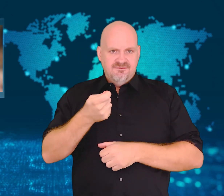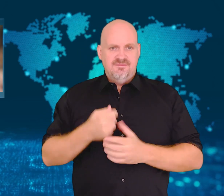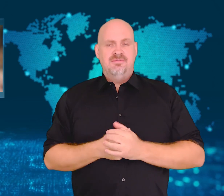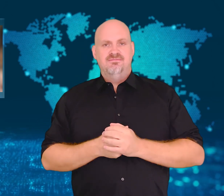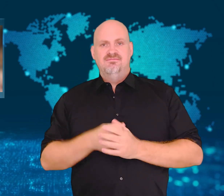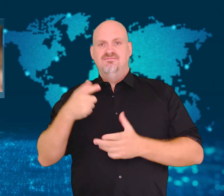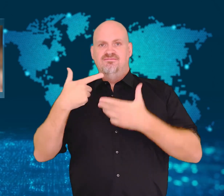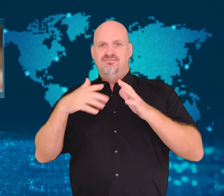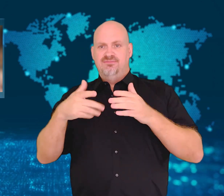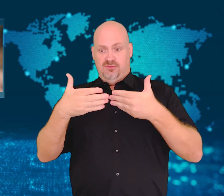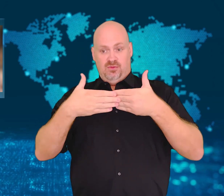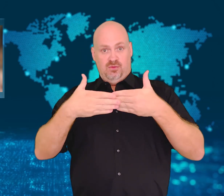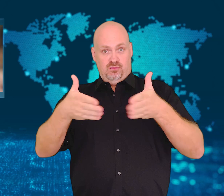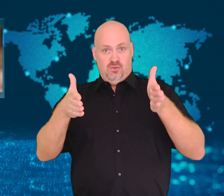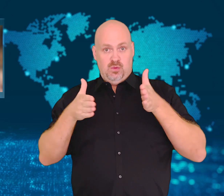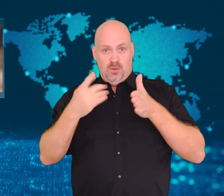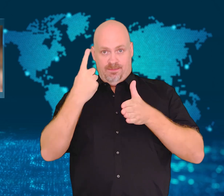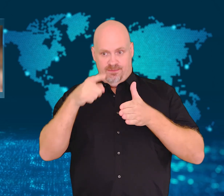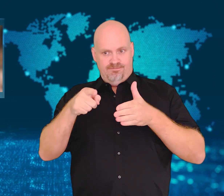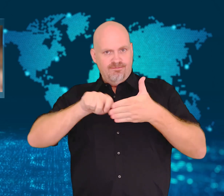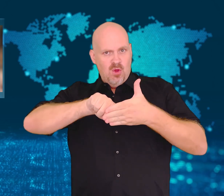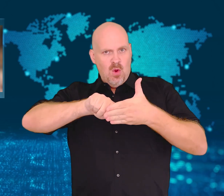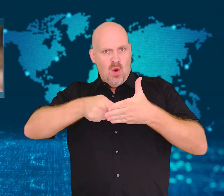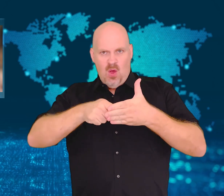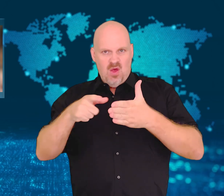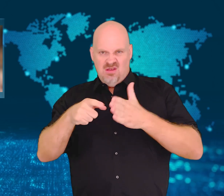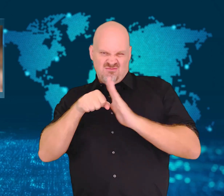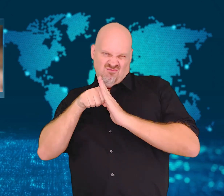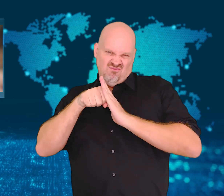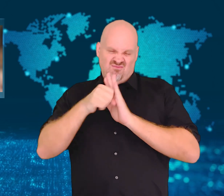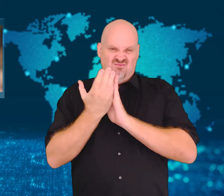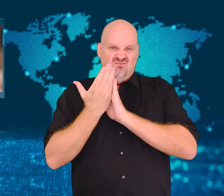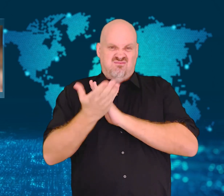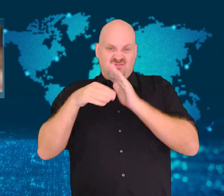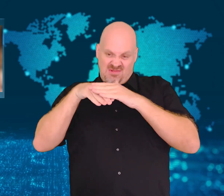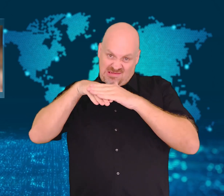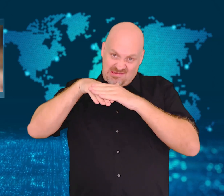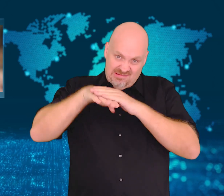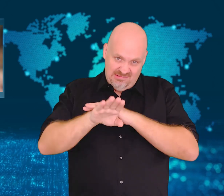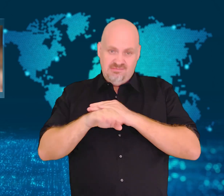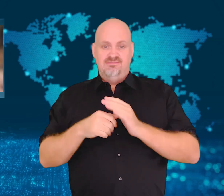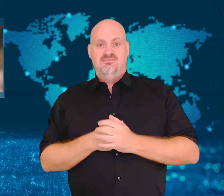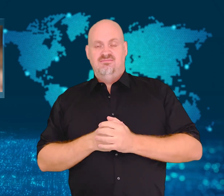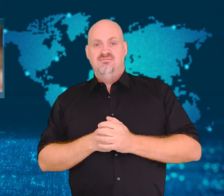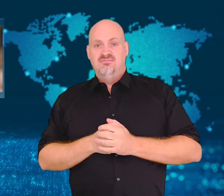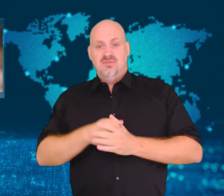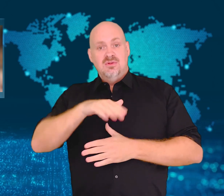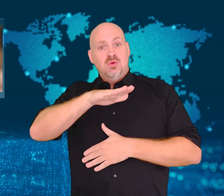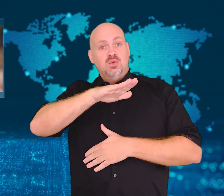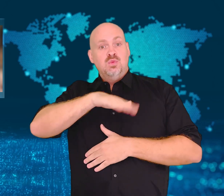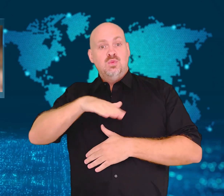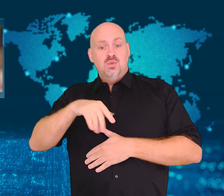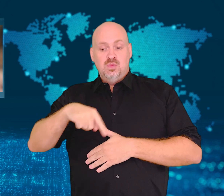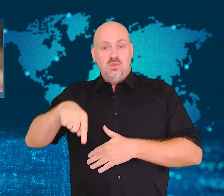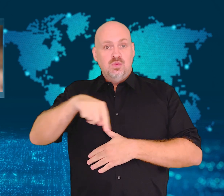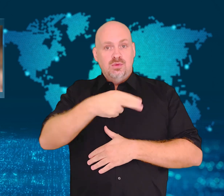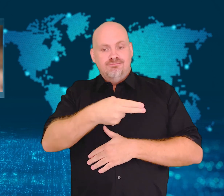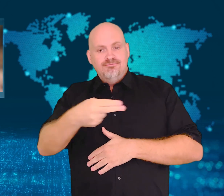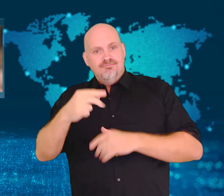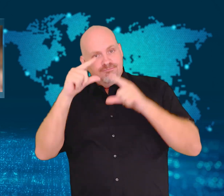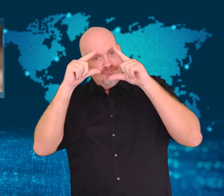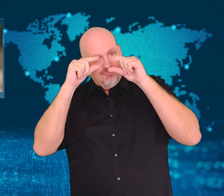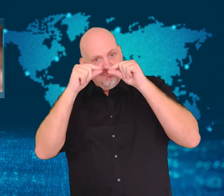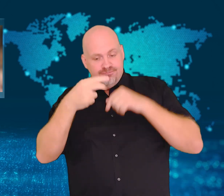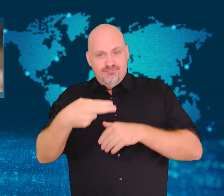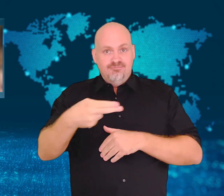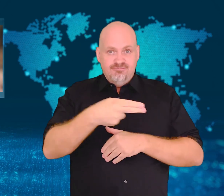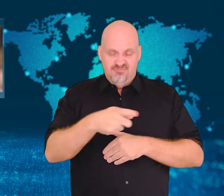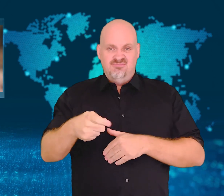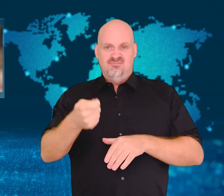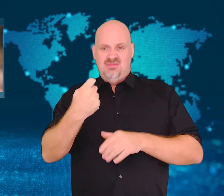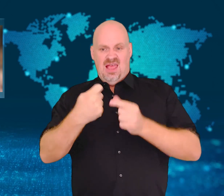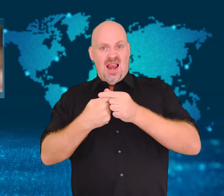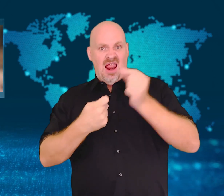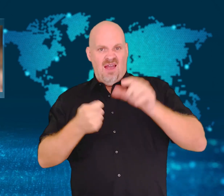At that point, he went inside and started slashing at the children's heads